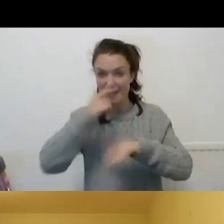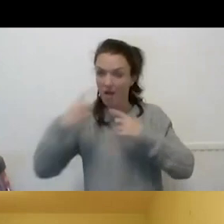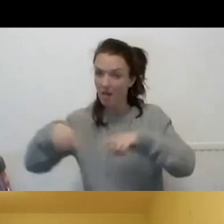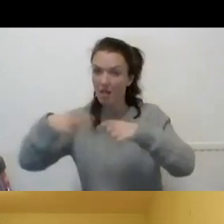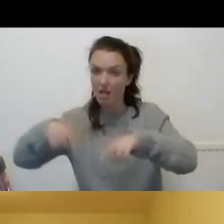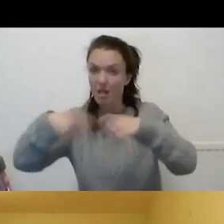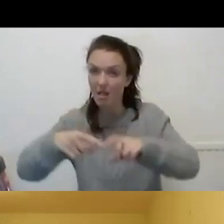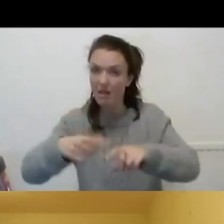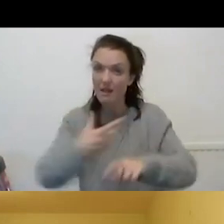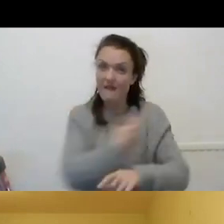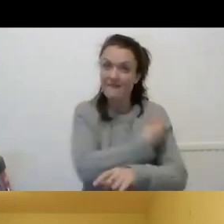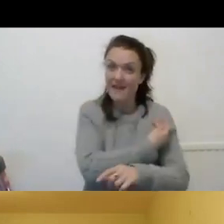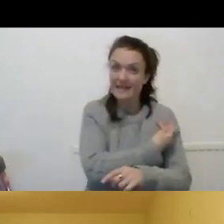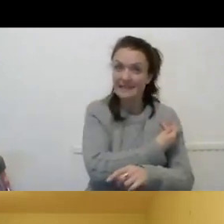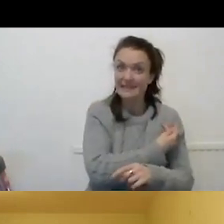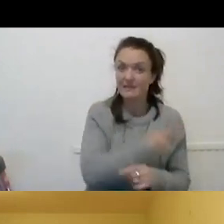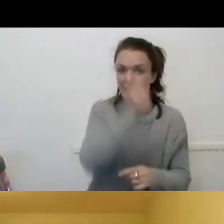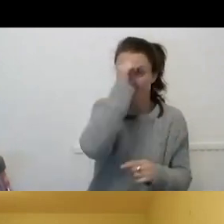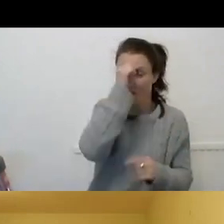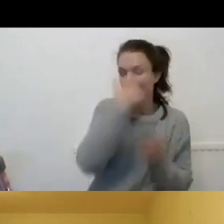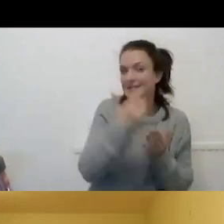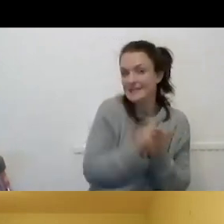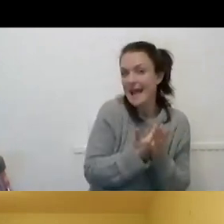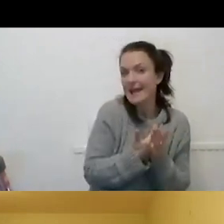that have been made in the dosing initially we were told that we'll be getting a vaccine,